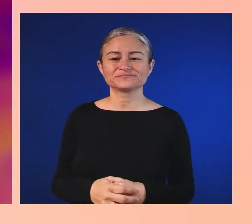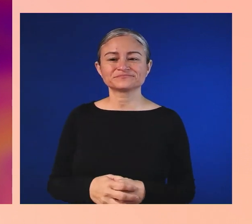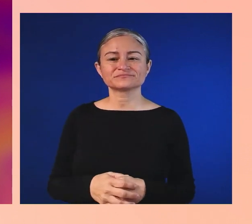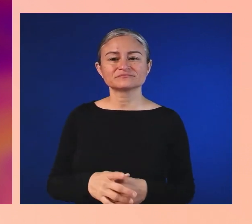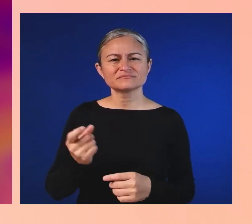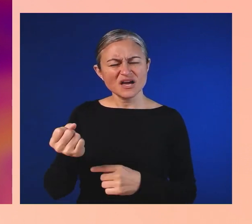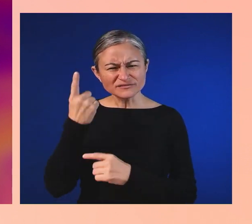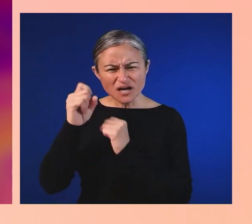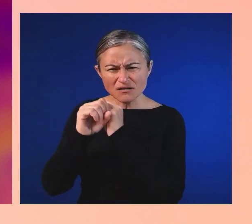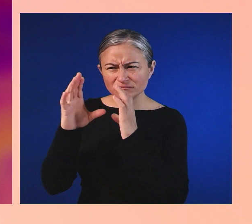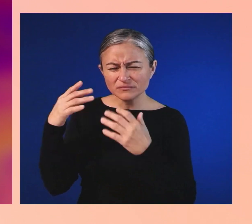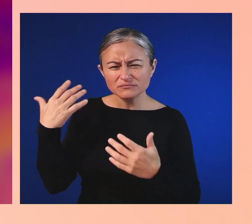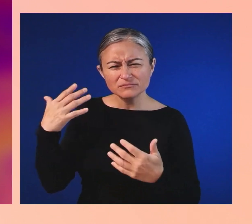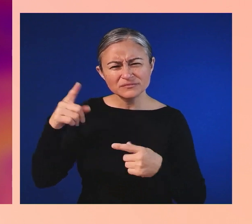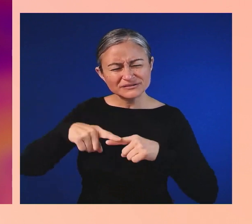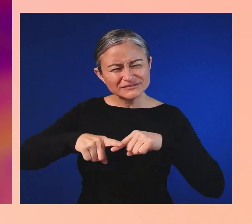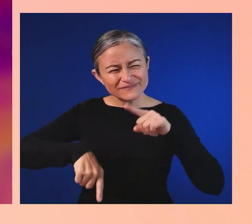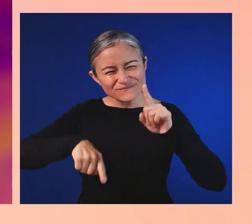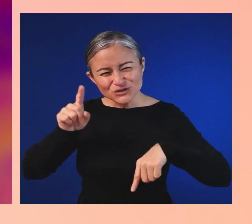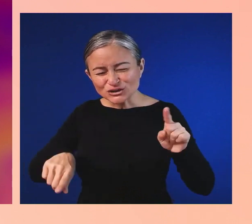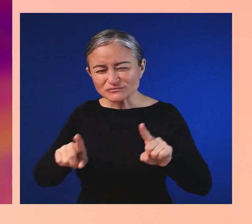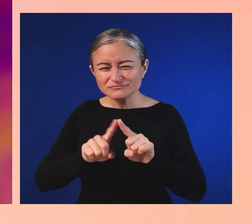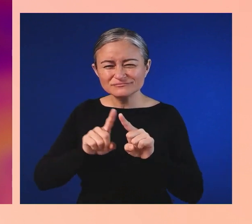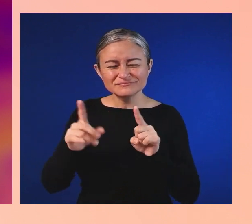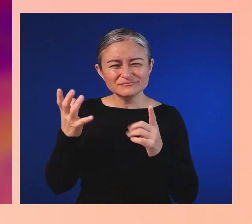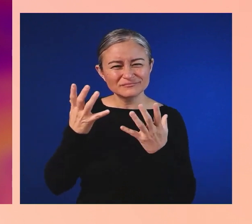approach the things that we want to do and need to do.